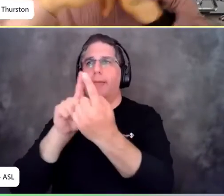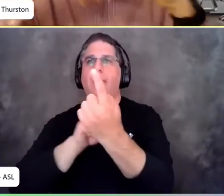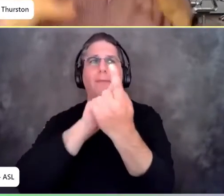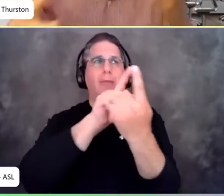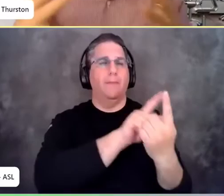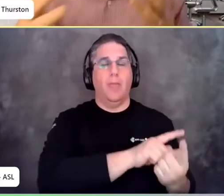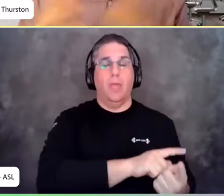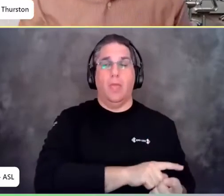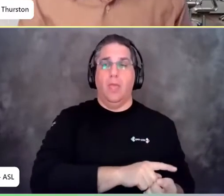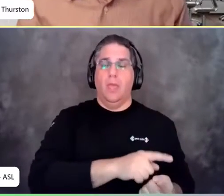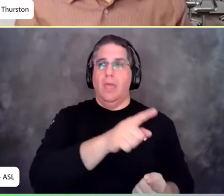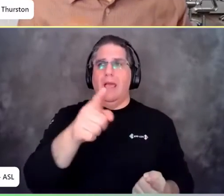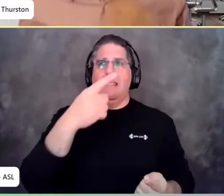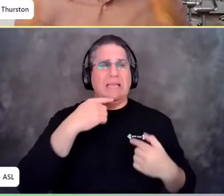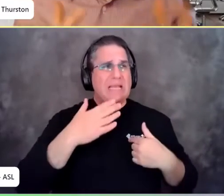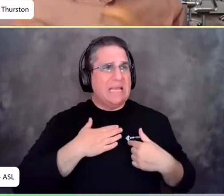[JAMES] Absolutely, and Jonathan, to your point that